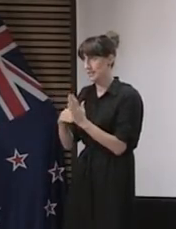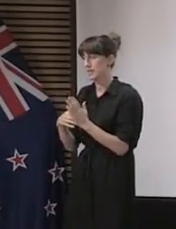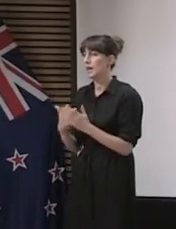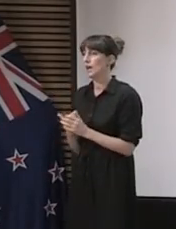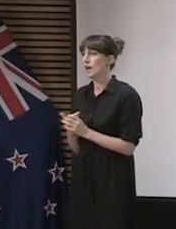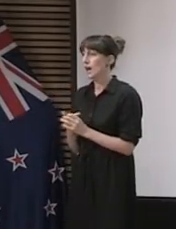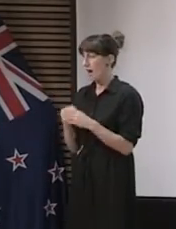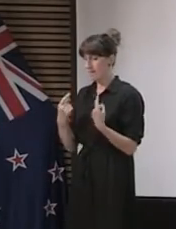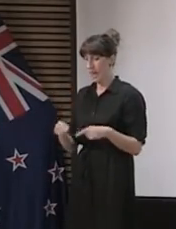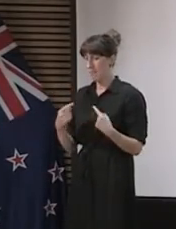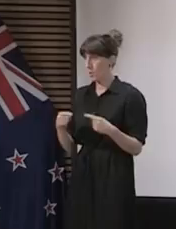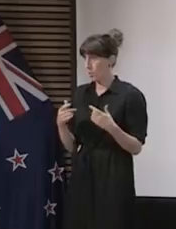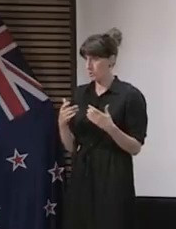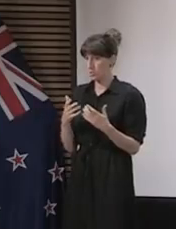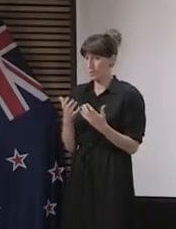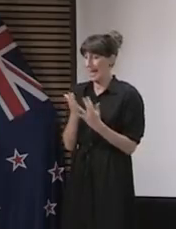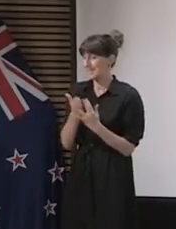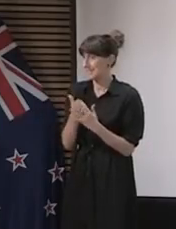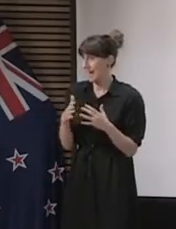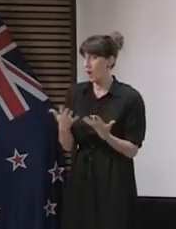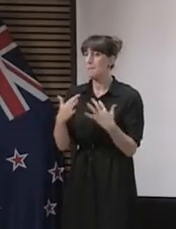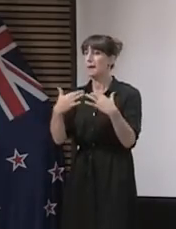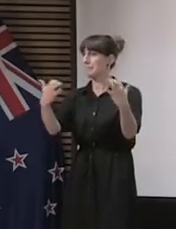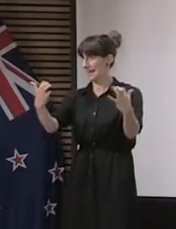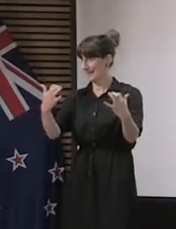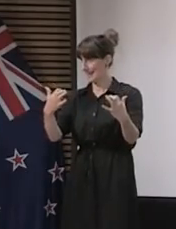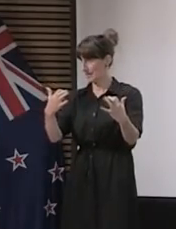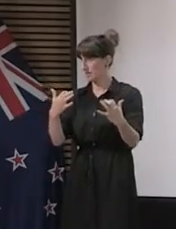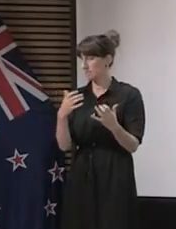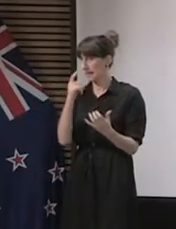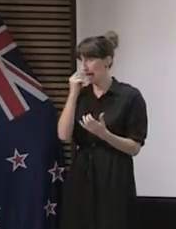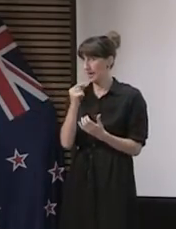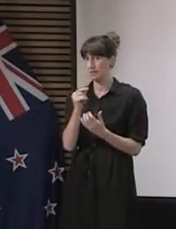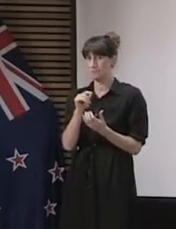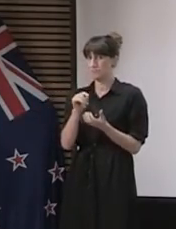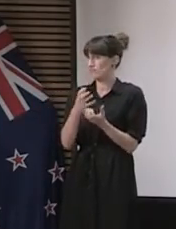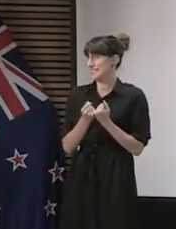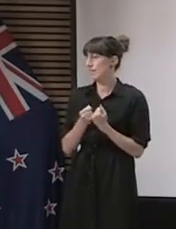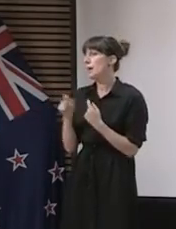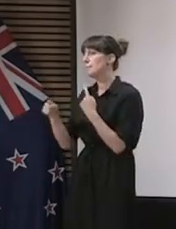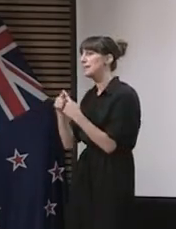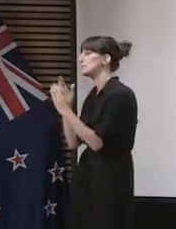are eligible and through the private sector. It has been so for a long time.